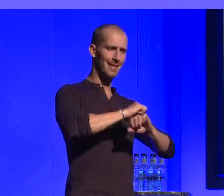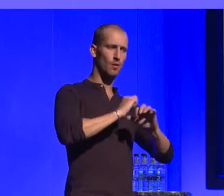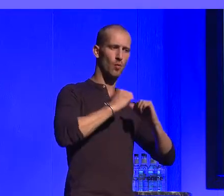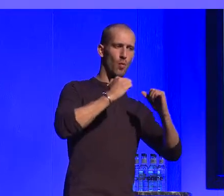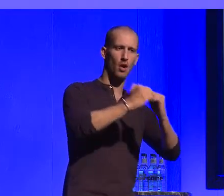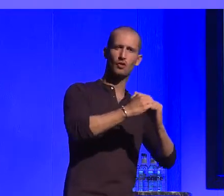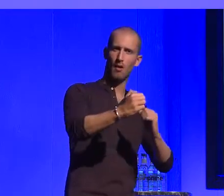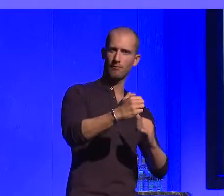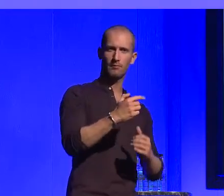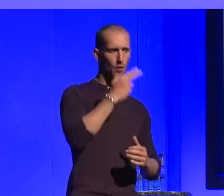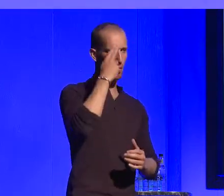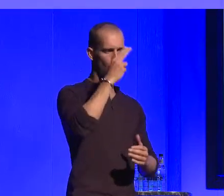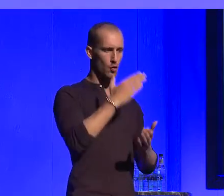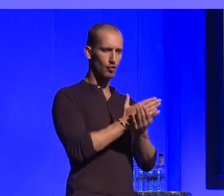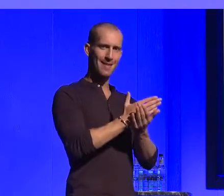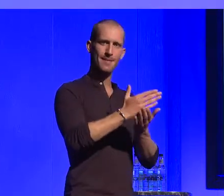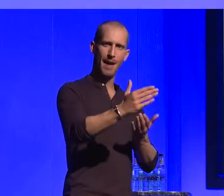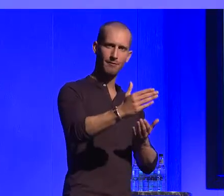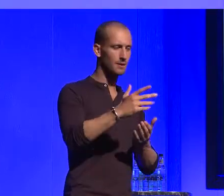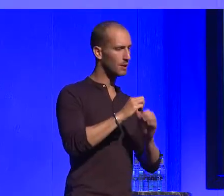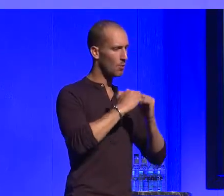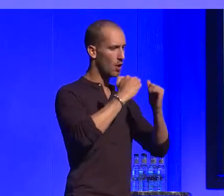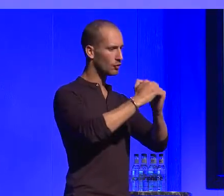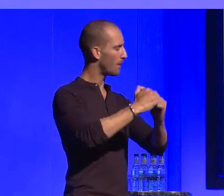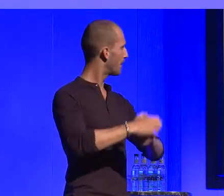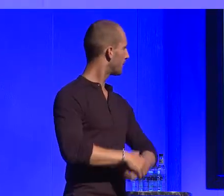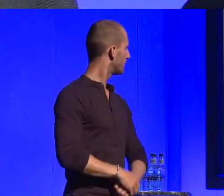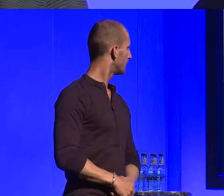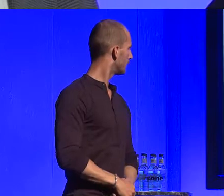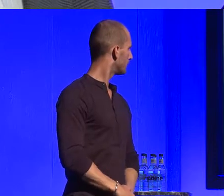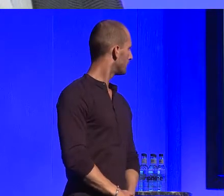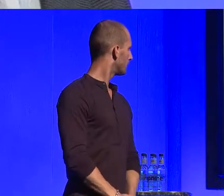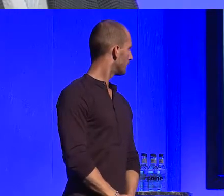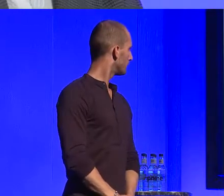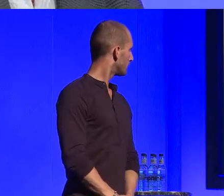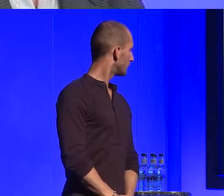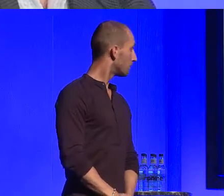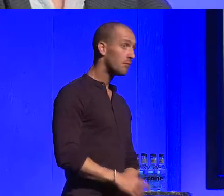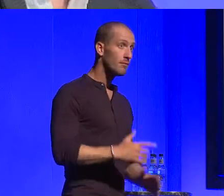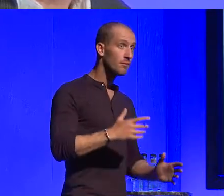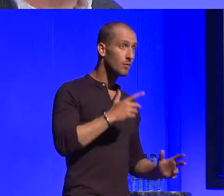I am going to invite Joe to talk about the transparency workshop.